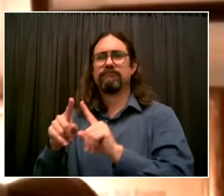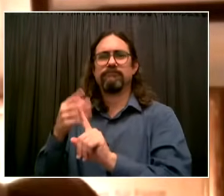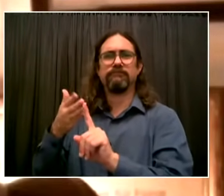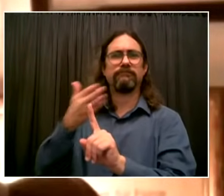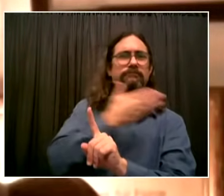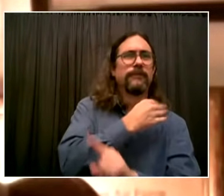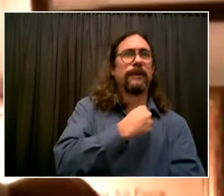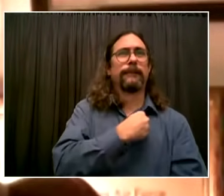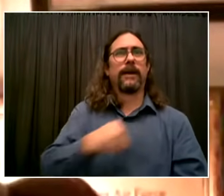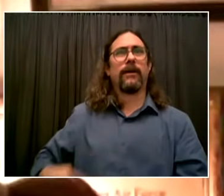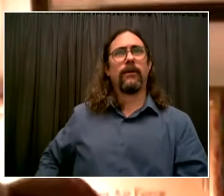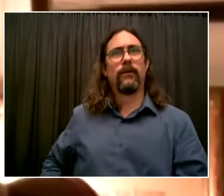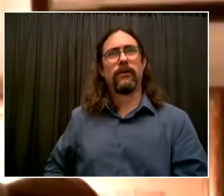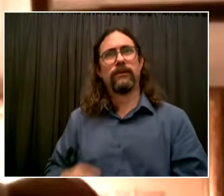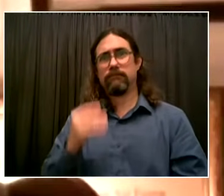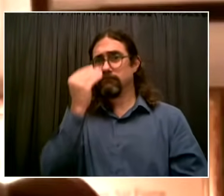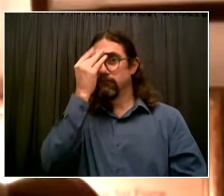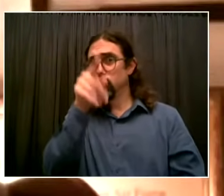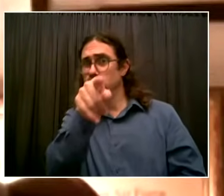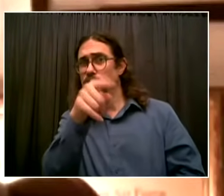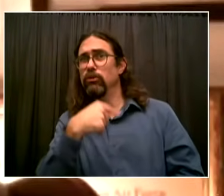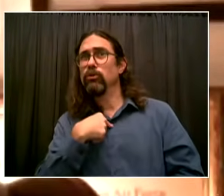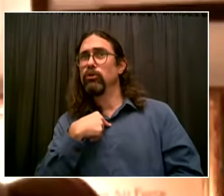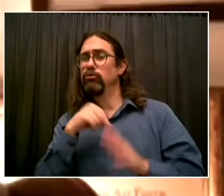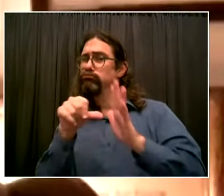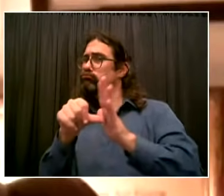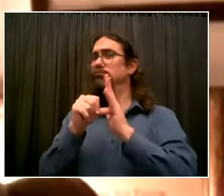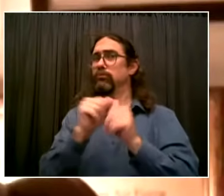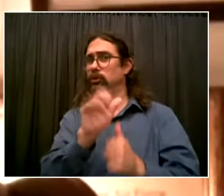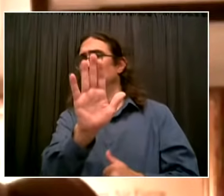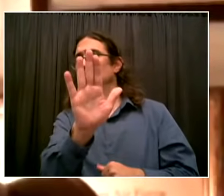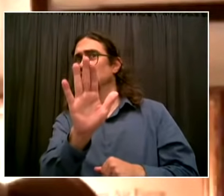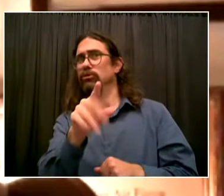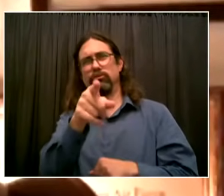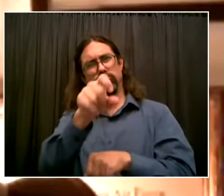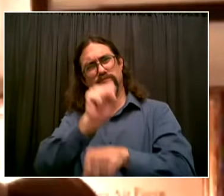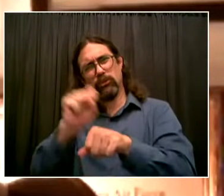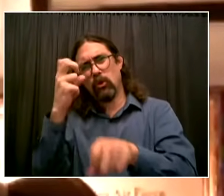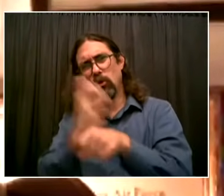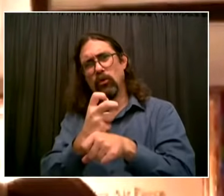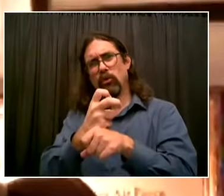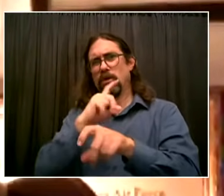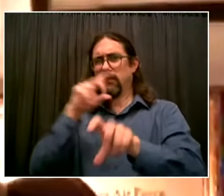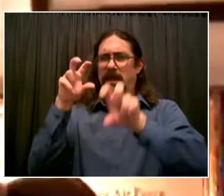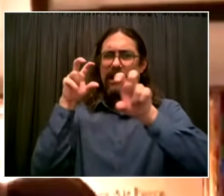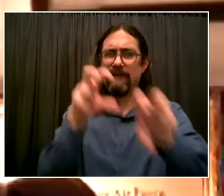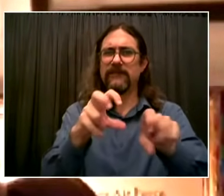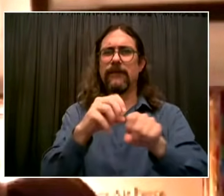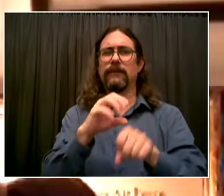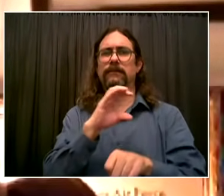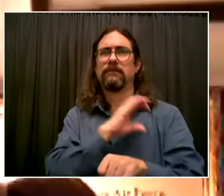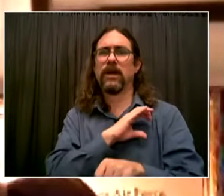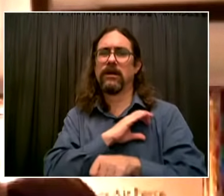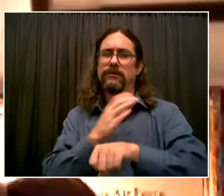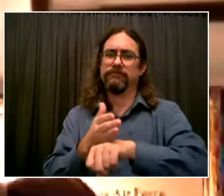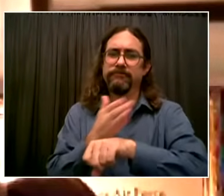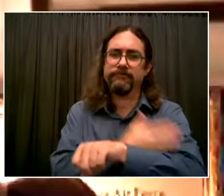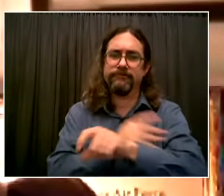OKAY, I HAVE WORKED WITH THEM. I HAVE NEVER SEEN THE AMOUNT OF WORK THAT YOU